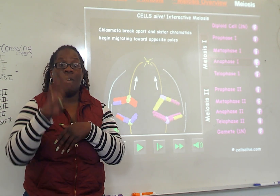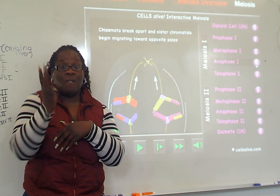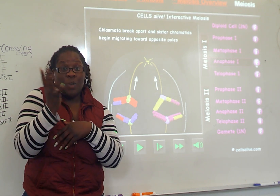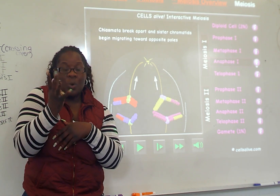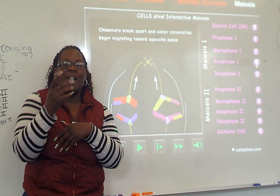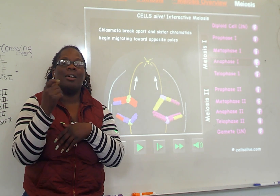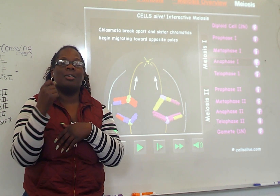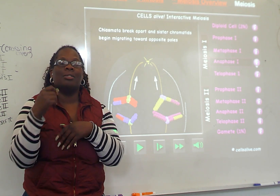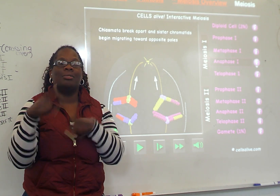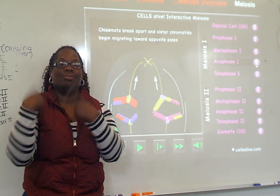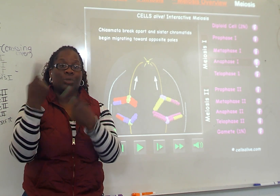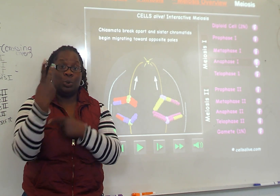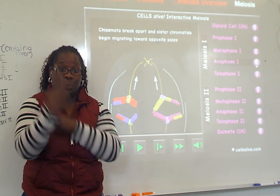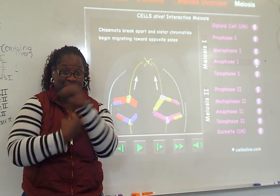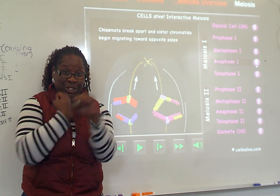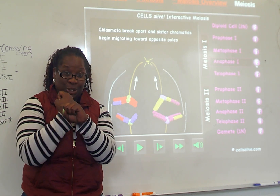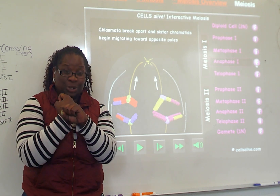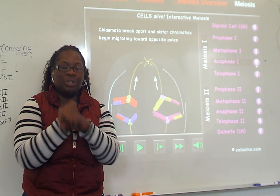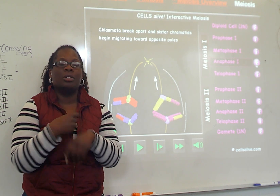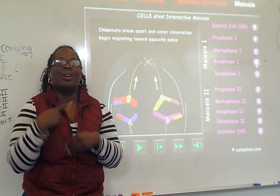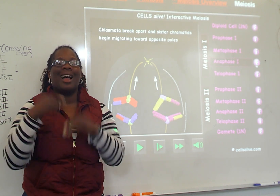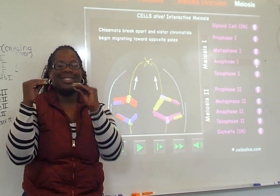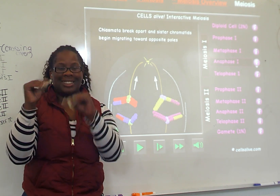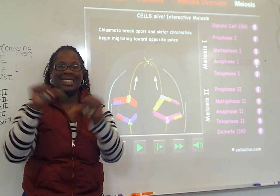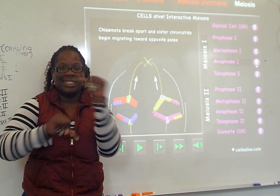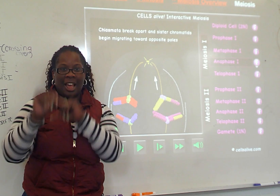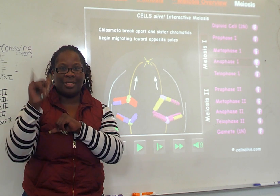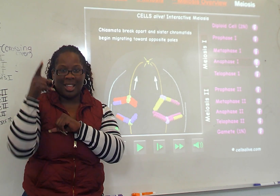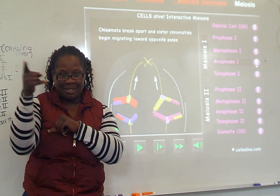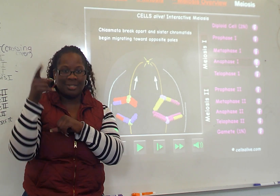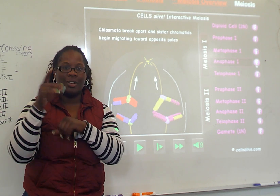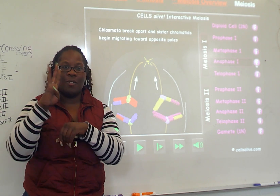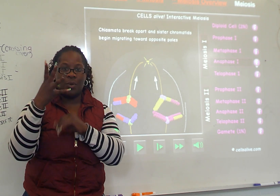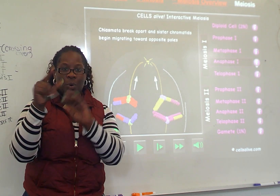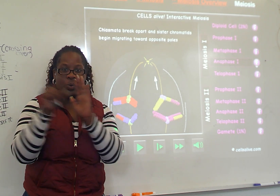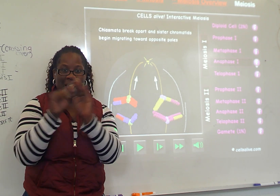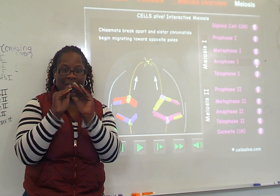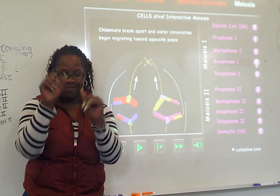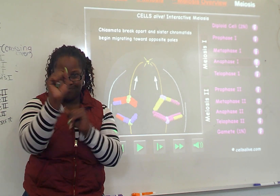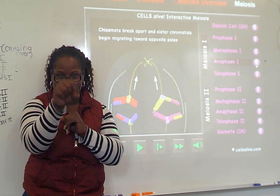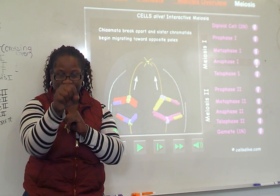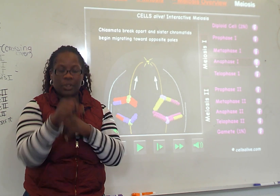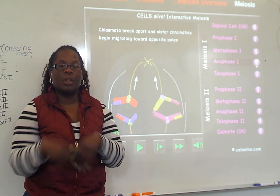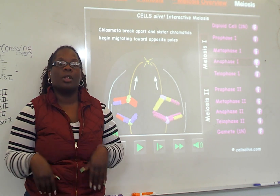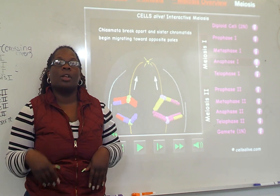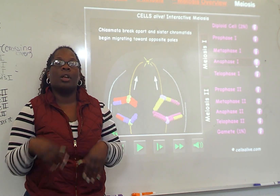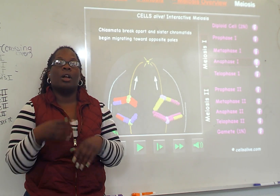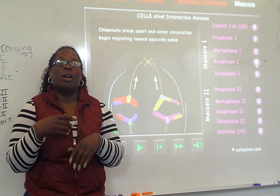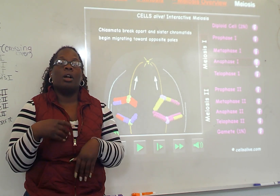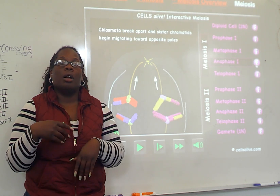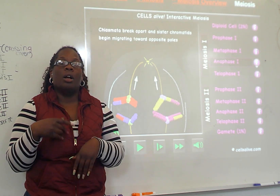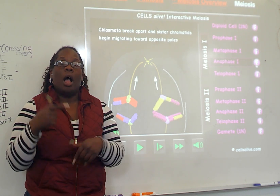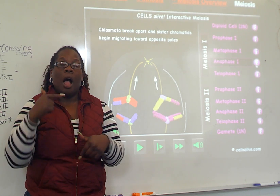Before this, I was teaching at an elementary school for two years. I taught fourth grade science. There.